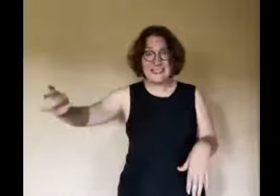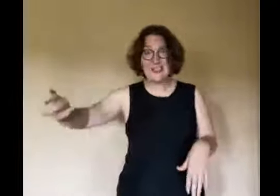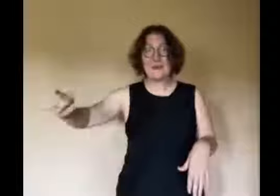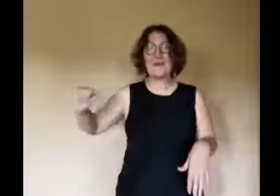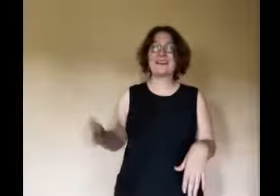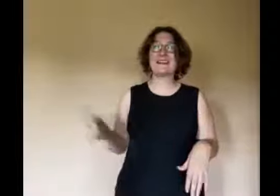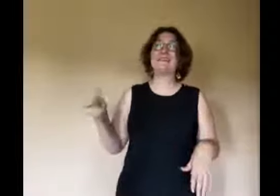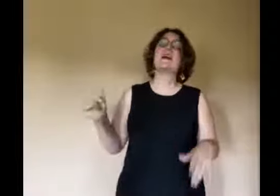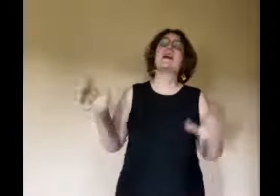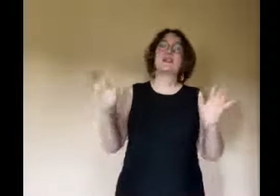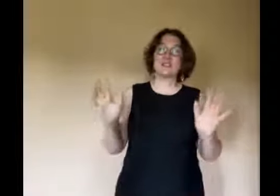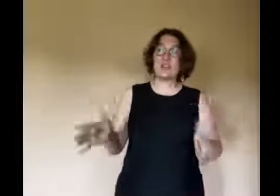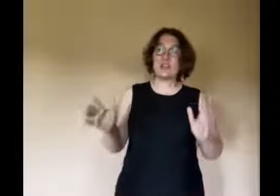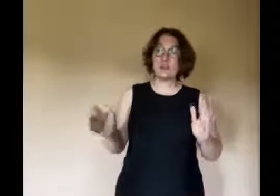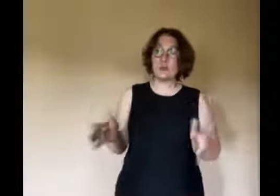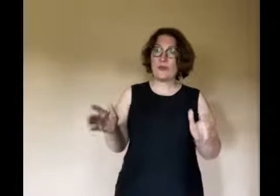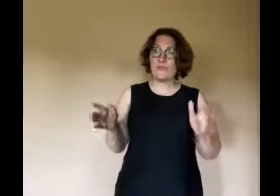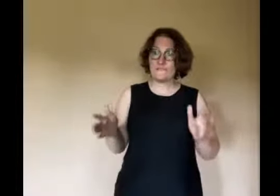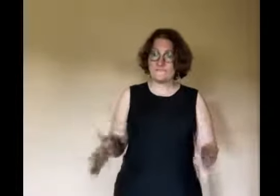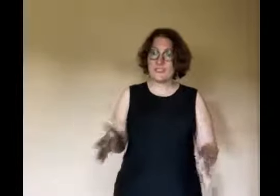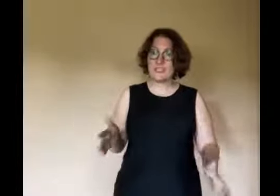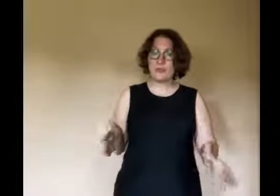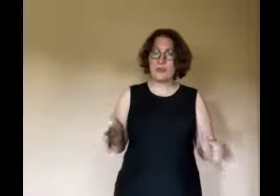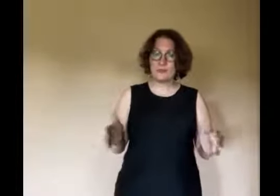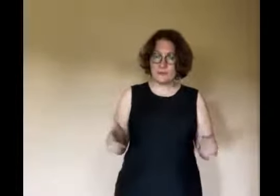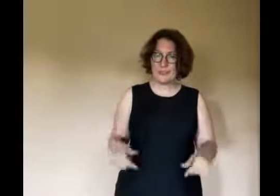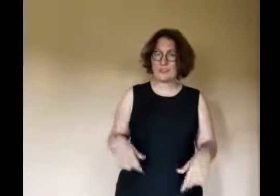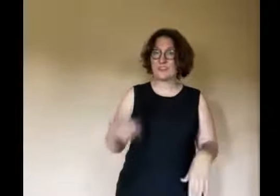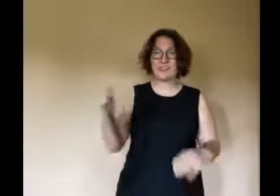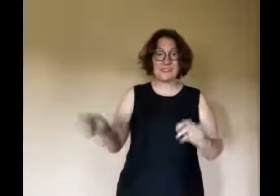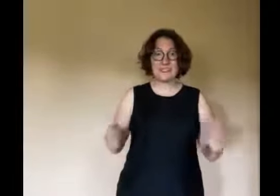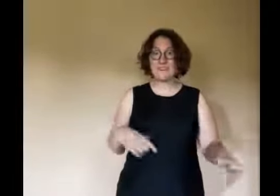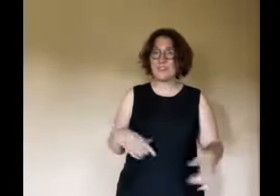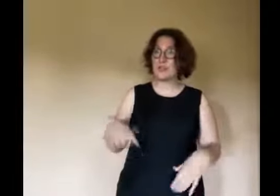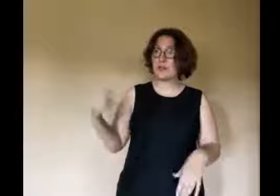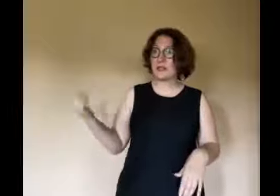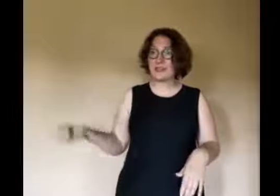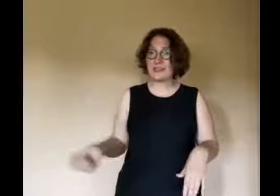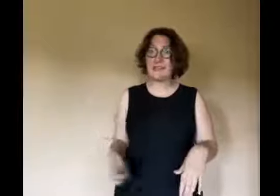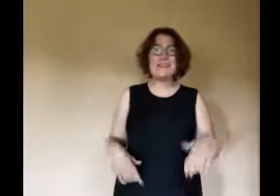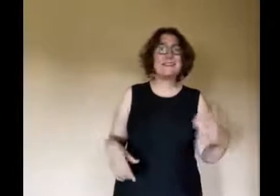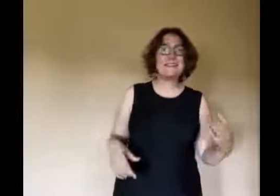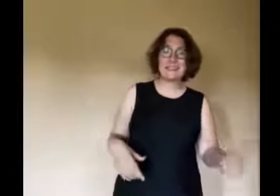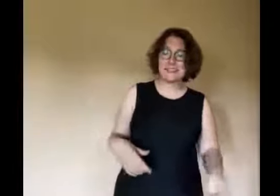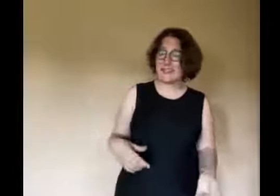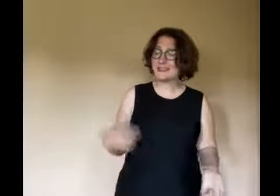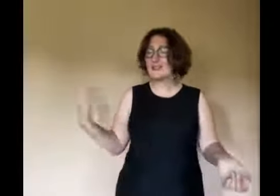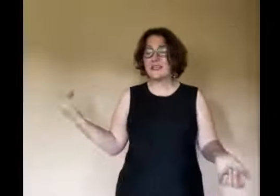be the wholesale everyday Christmas get your wish lists I probably pull the angelina and brad pitt and adopted 12:05 a giveaway up Mercedes like this And last